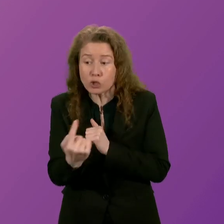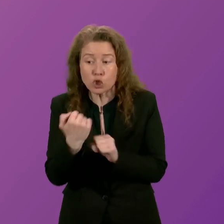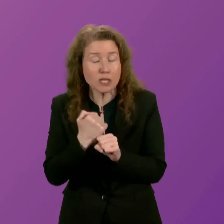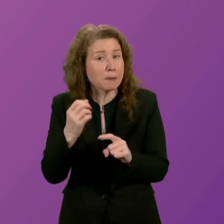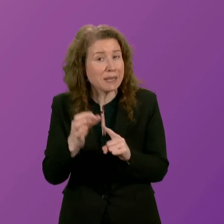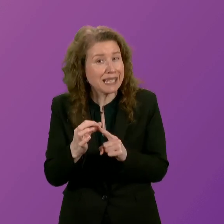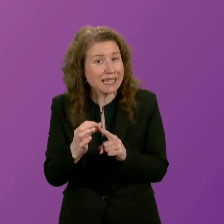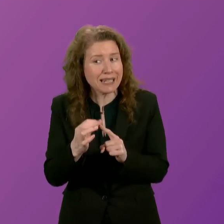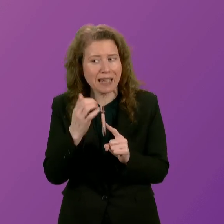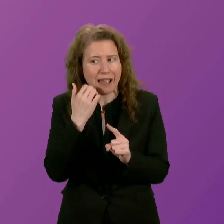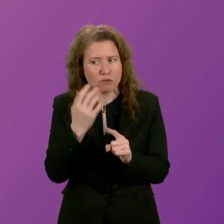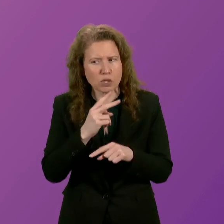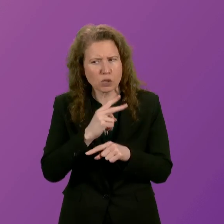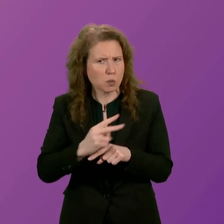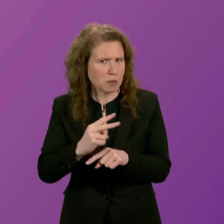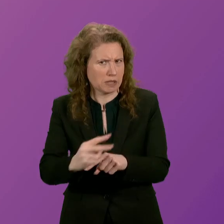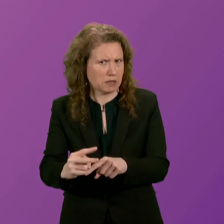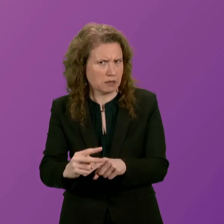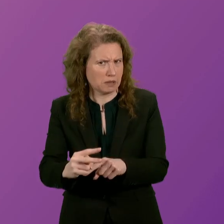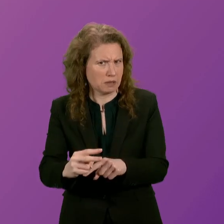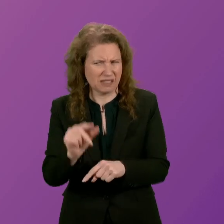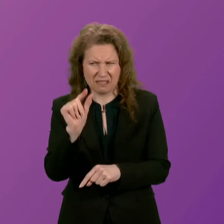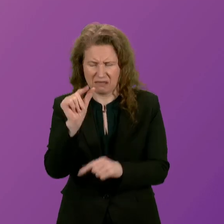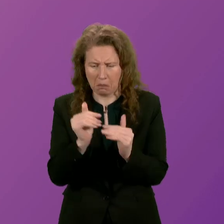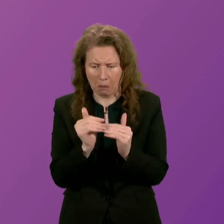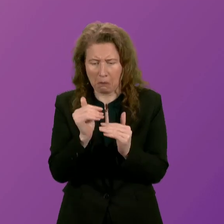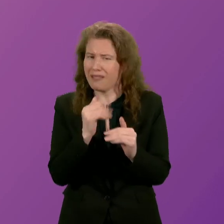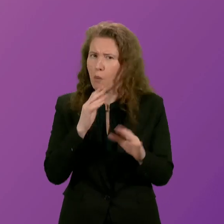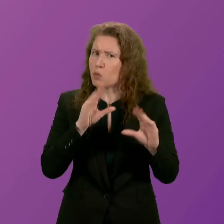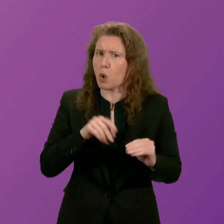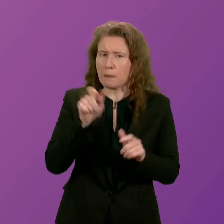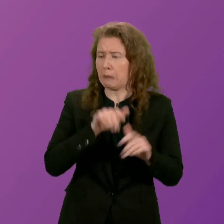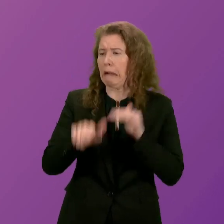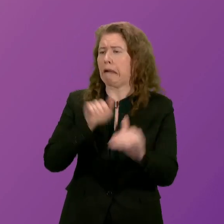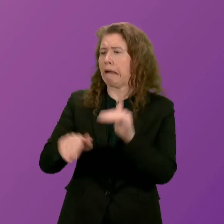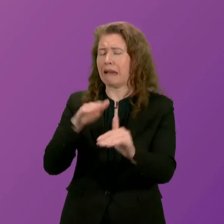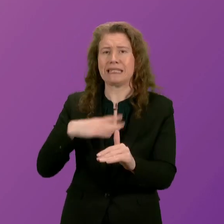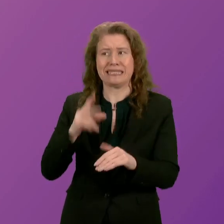every fortnight will hardly end the 8 am rush for GP appointments, will it?